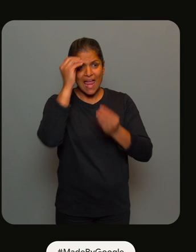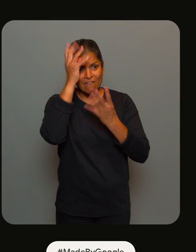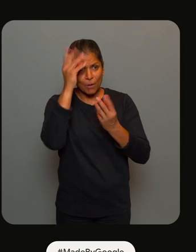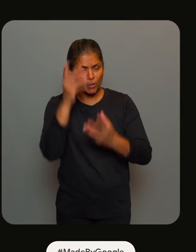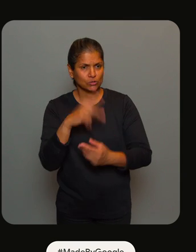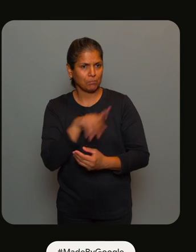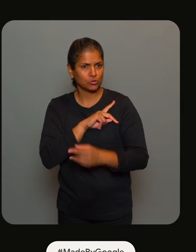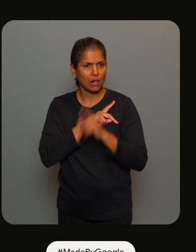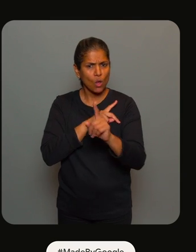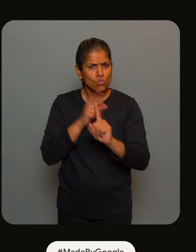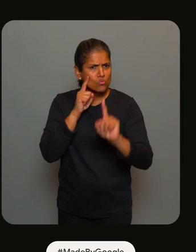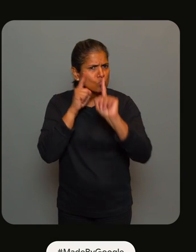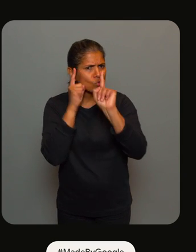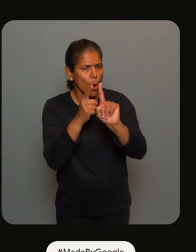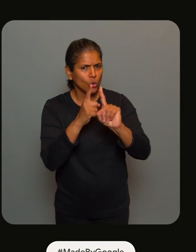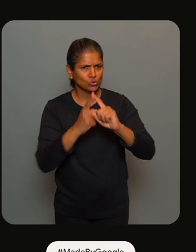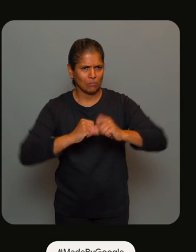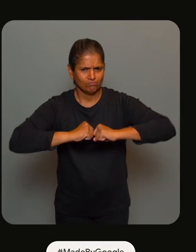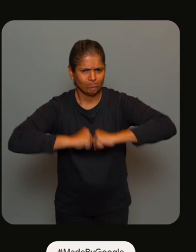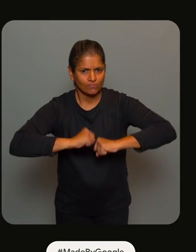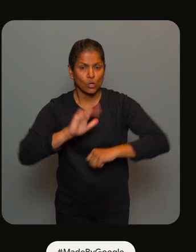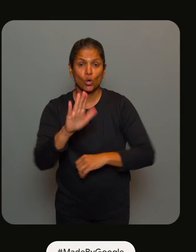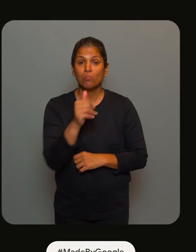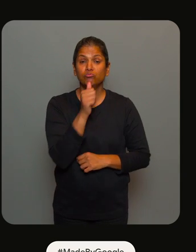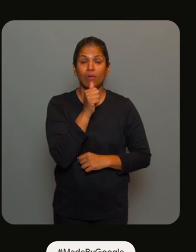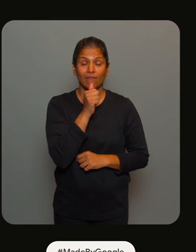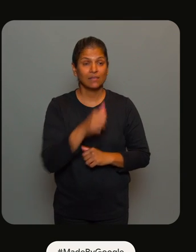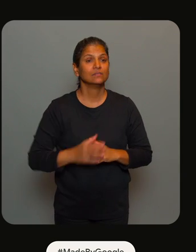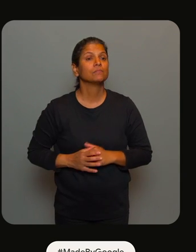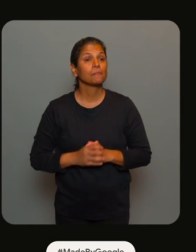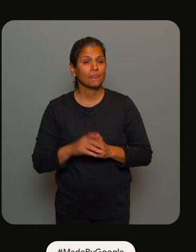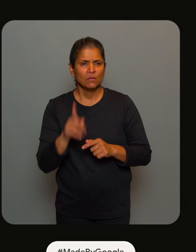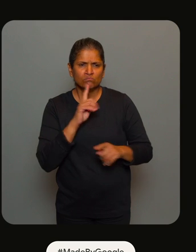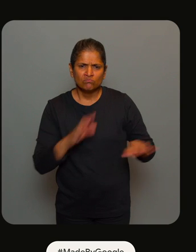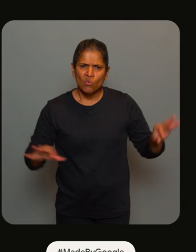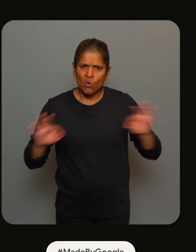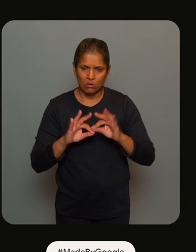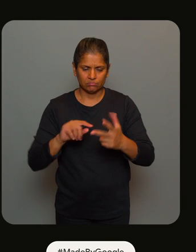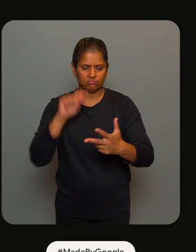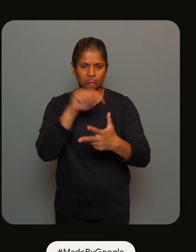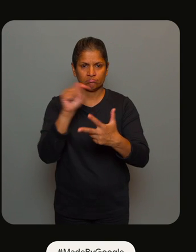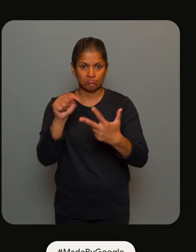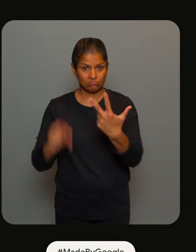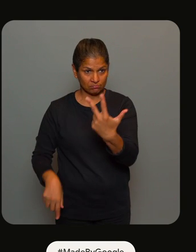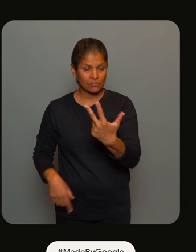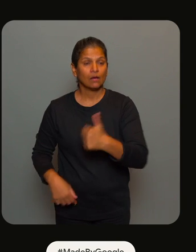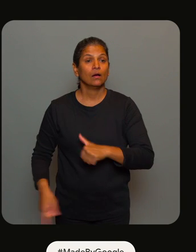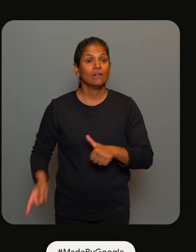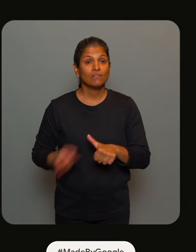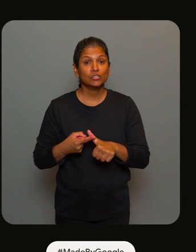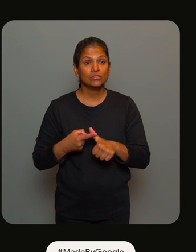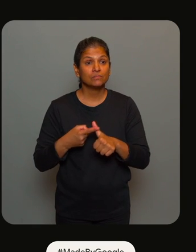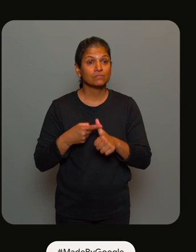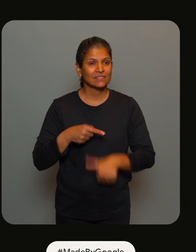With Protected Computing, we’re focusing on three areas. First, minimizing your data footprint, shrinking the amount